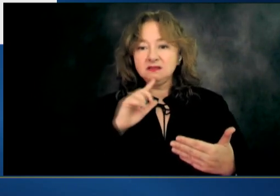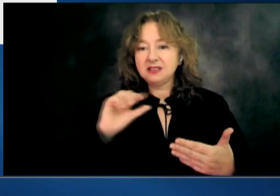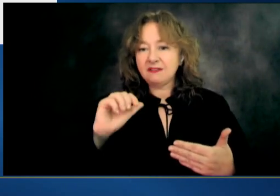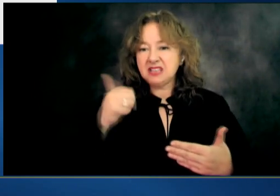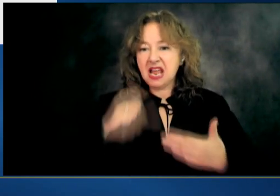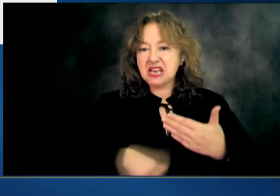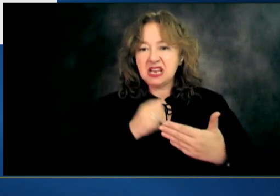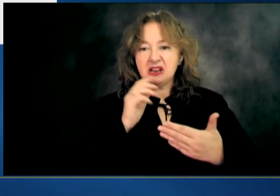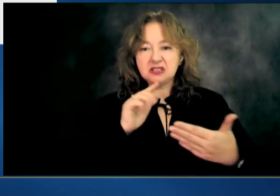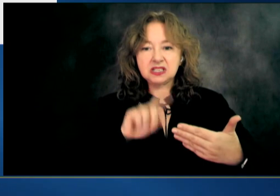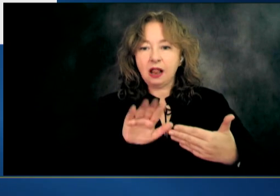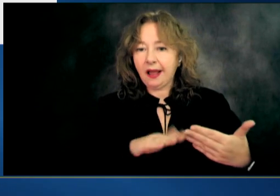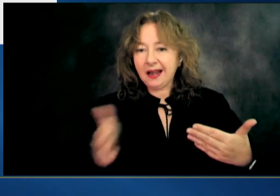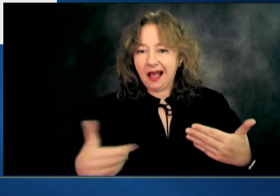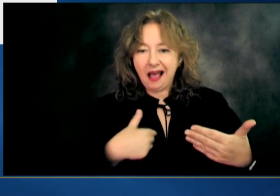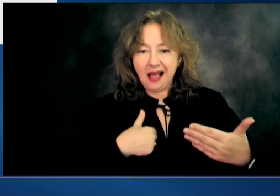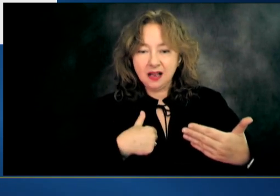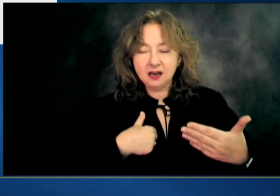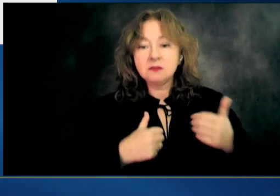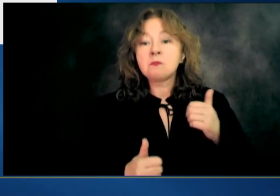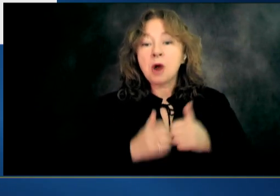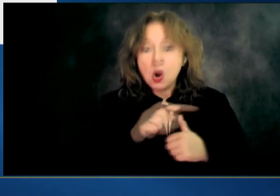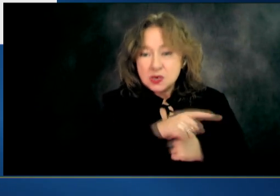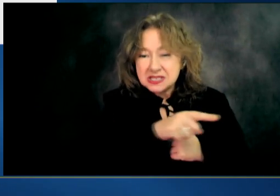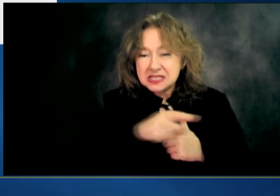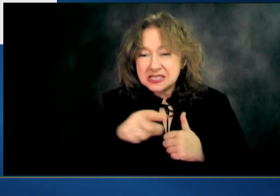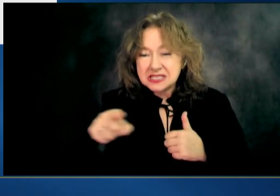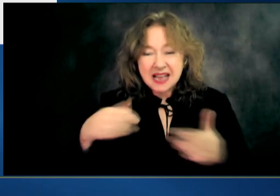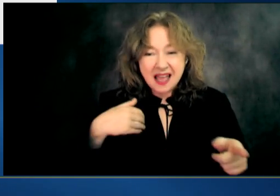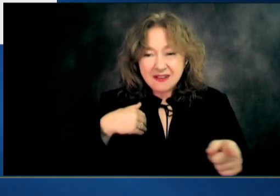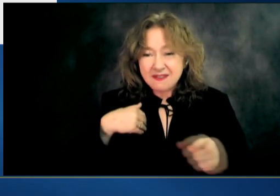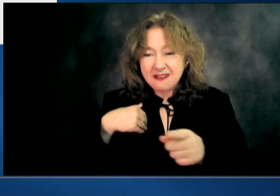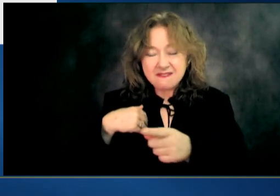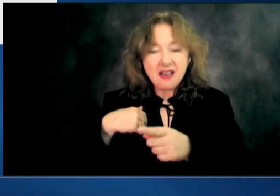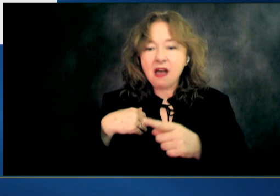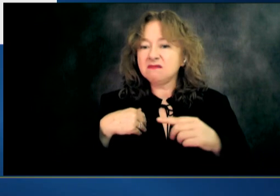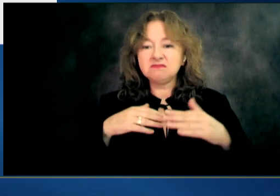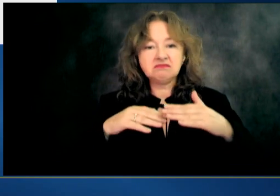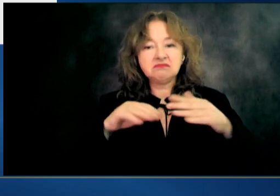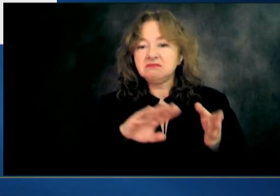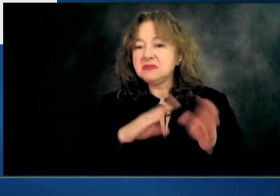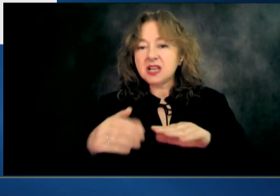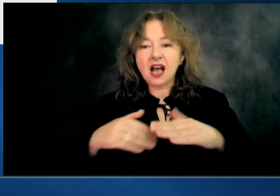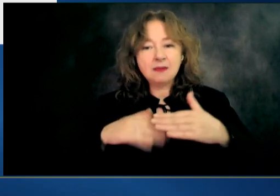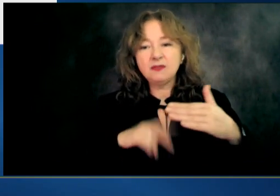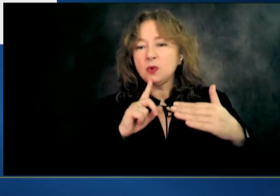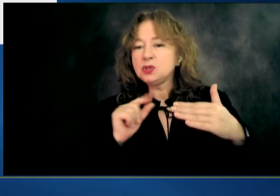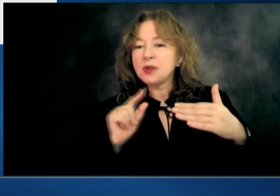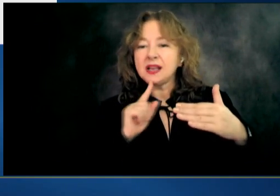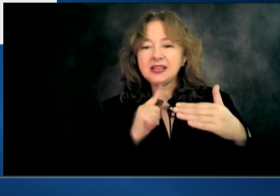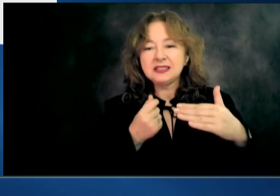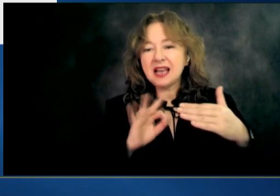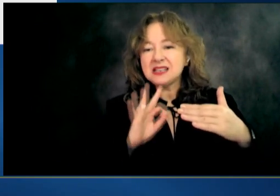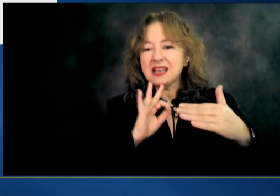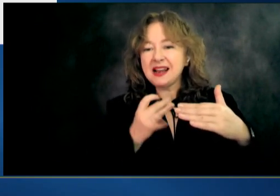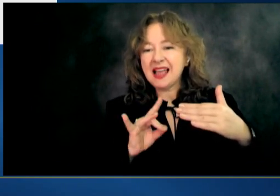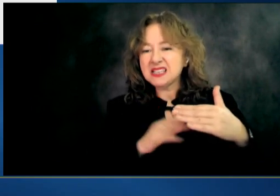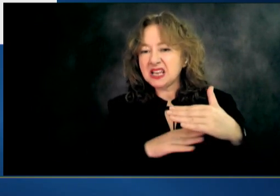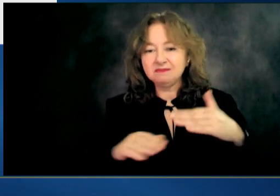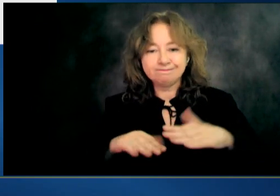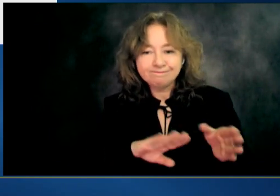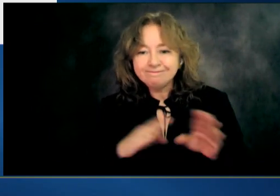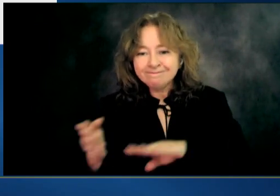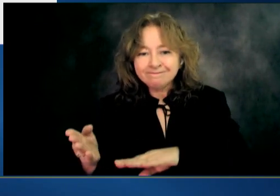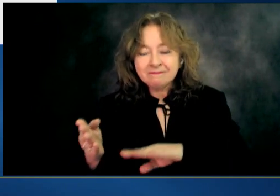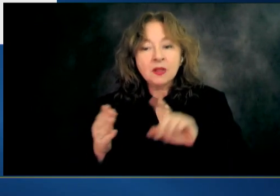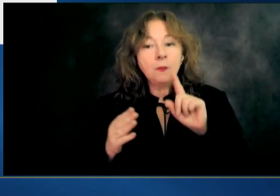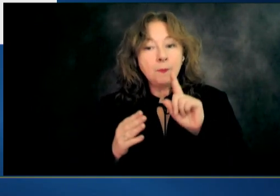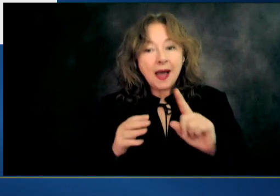did not make it to 18, 19, or 20. However, through work and studies at NHLBI, the National Heart,